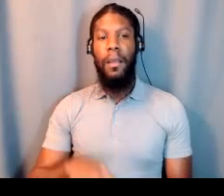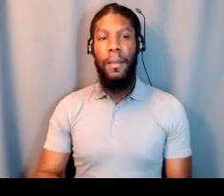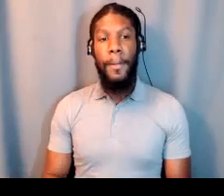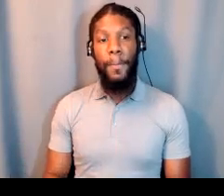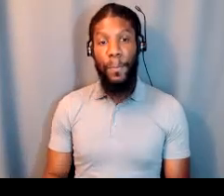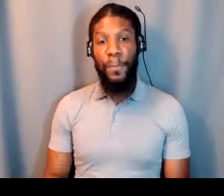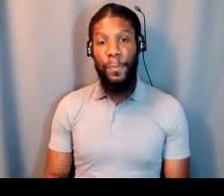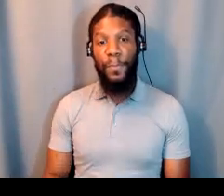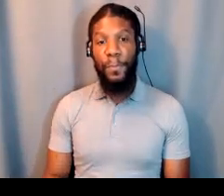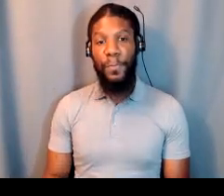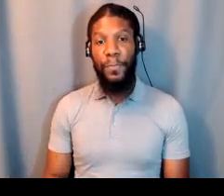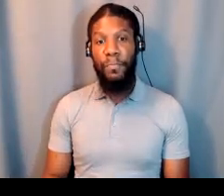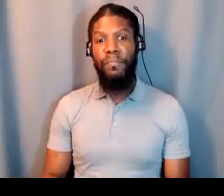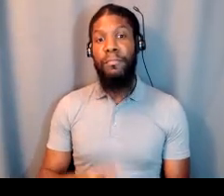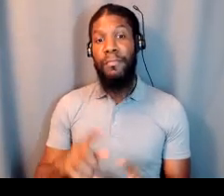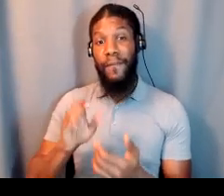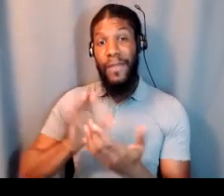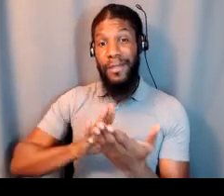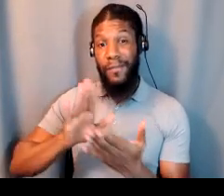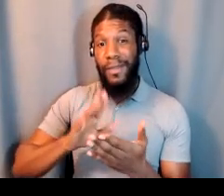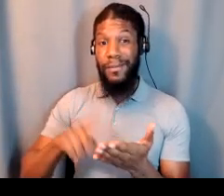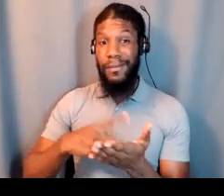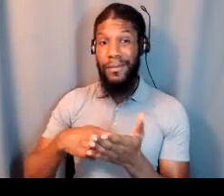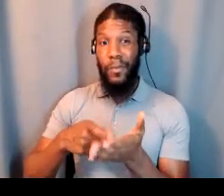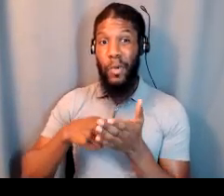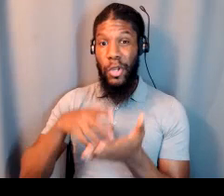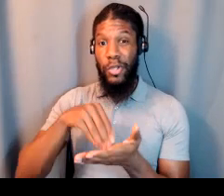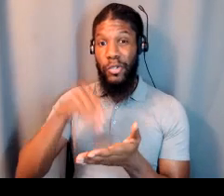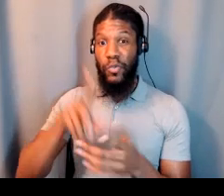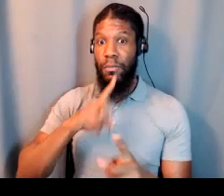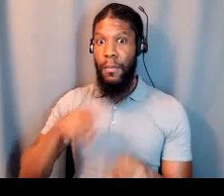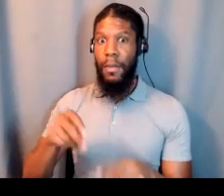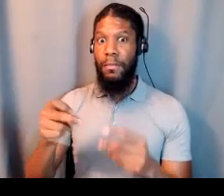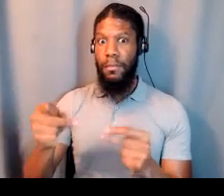for the student to respond immediately and that there s power in being able to direct someone s attention in this way.